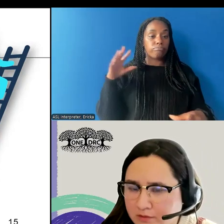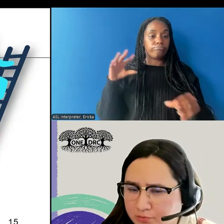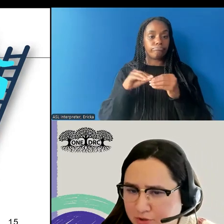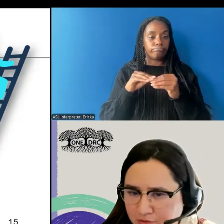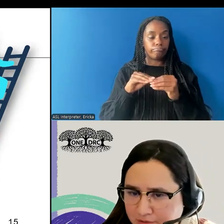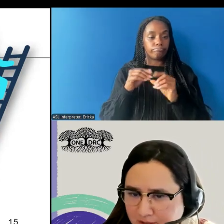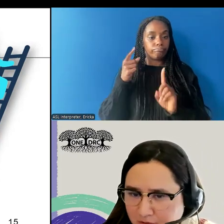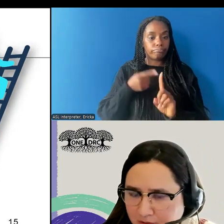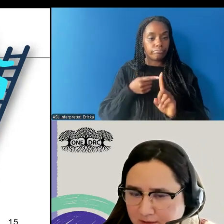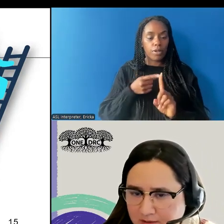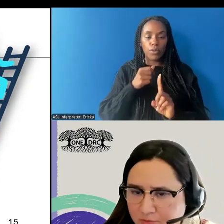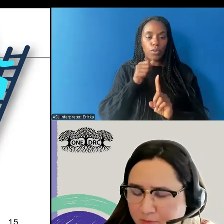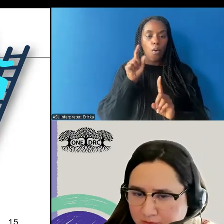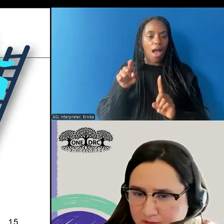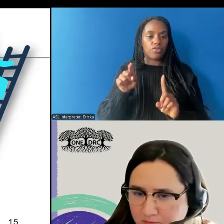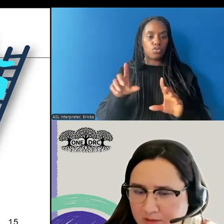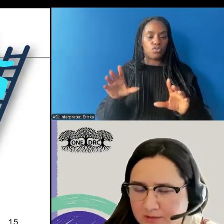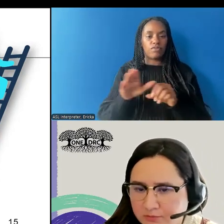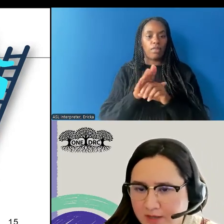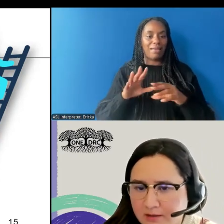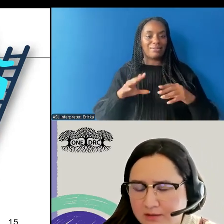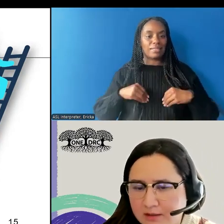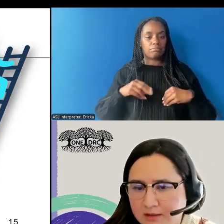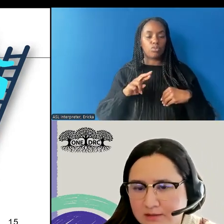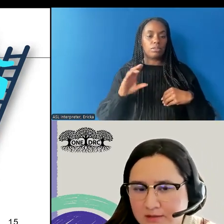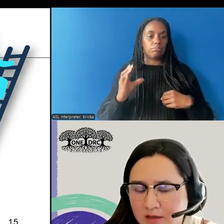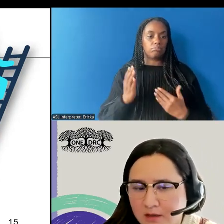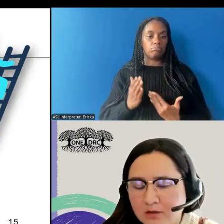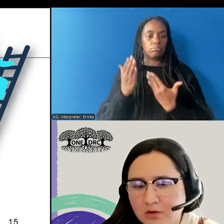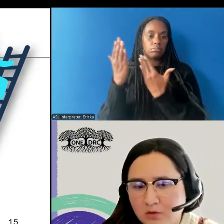the regional center is proposing, because in reality, it is, you know,